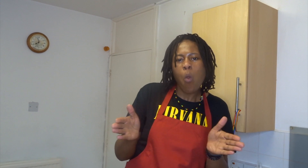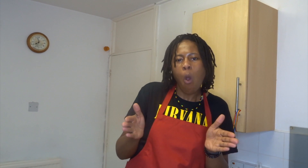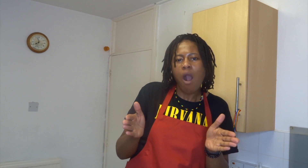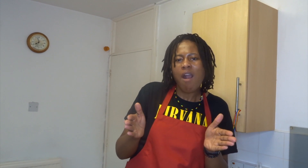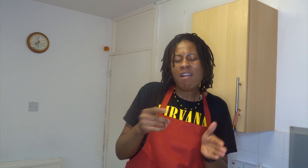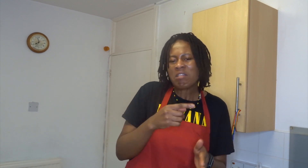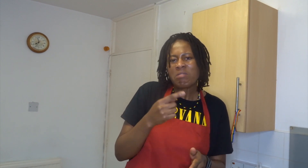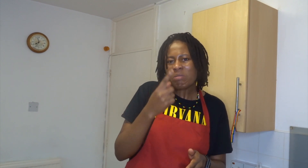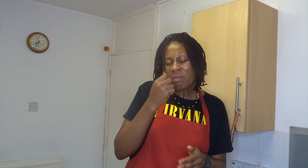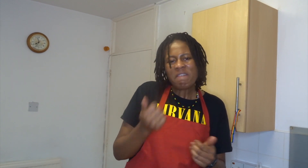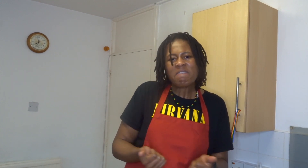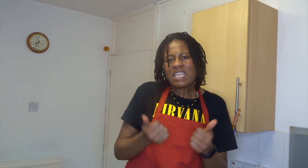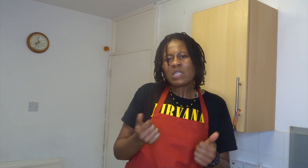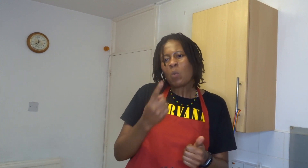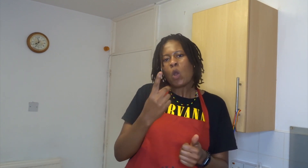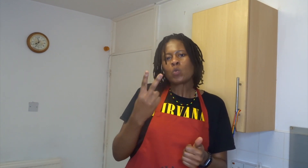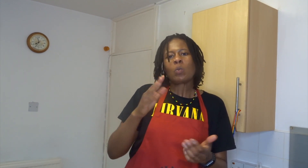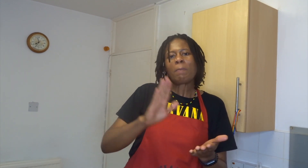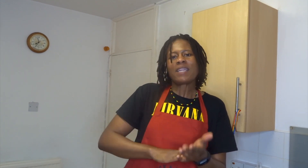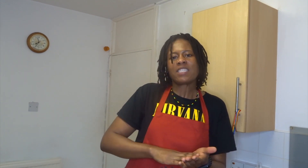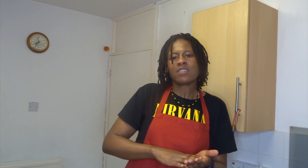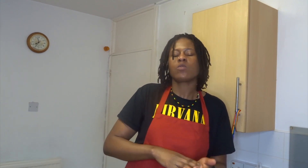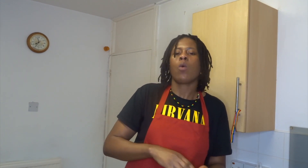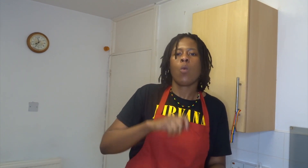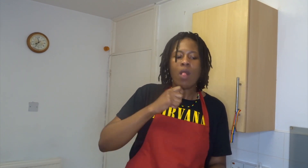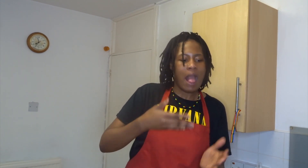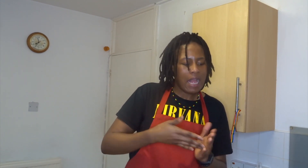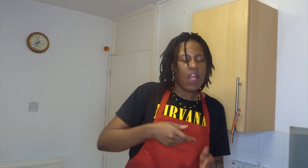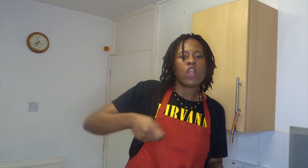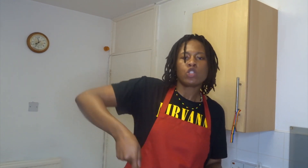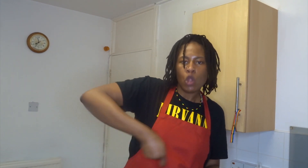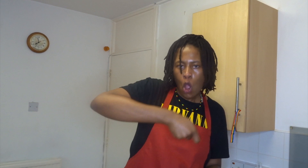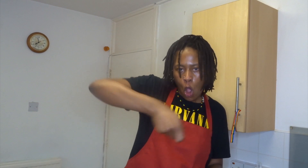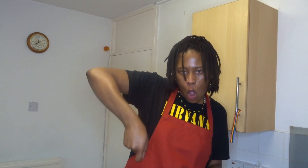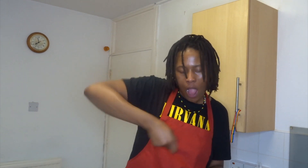This because the spinach doesn't take very long to cook.